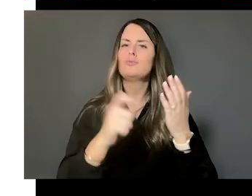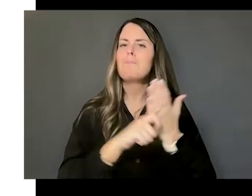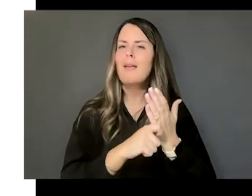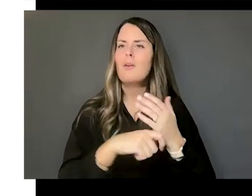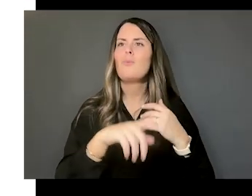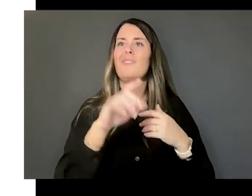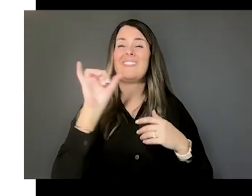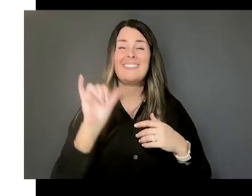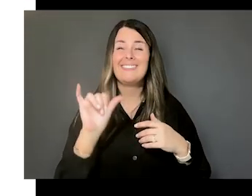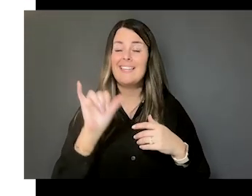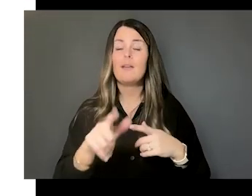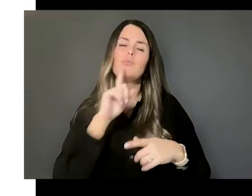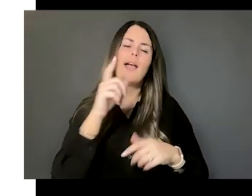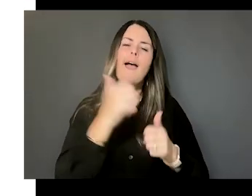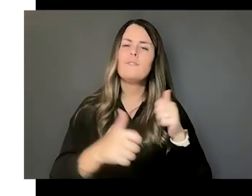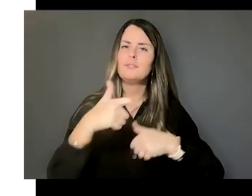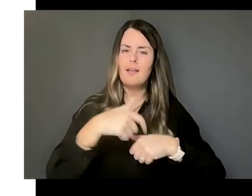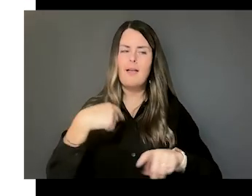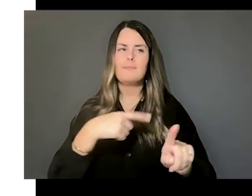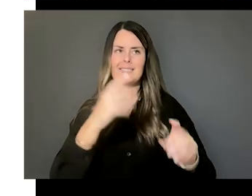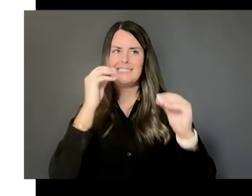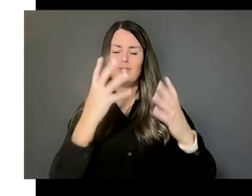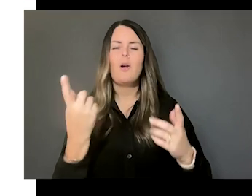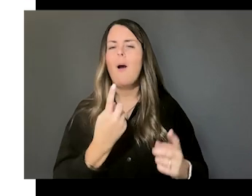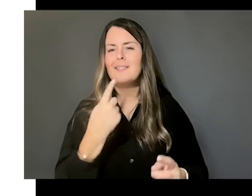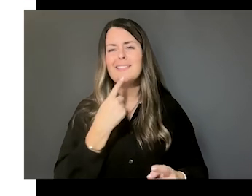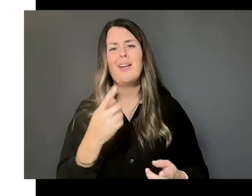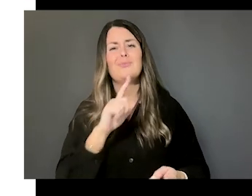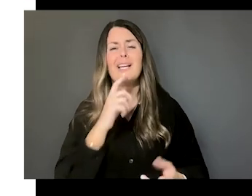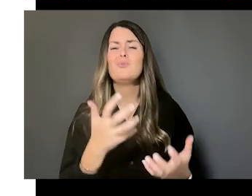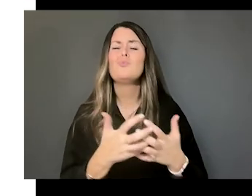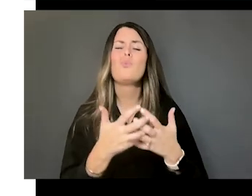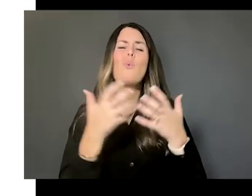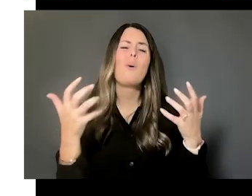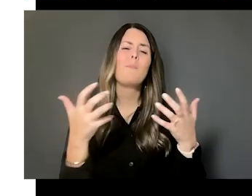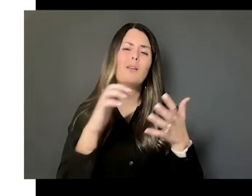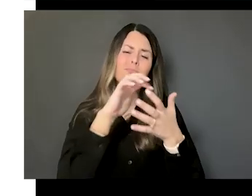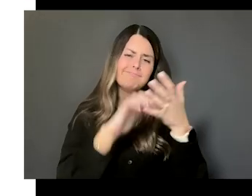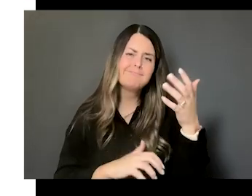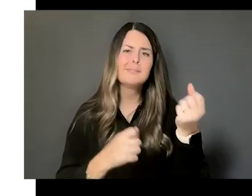which every time we do this, we hear from the teachers, oh my gosh, there's so much more in the manual that's supportive than I thought.